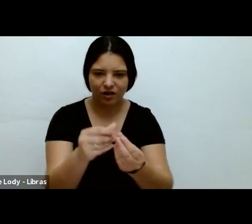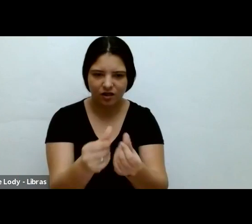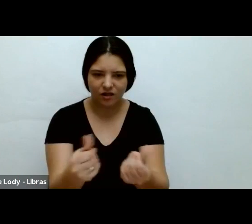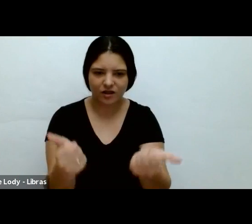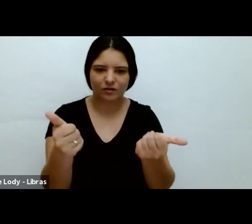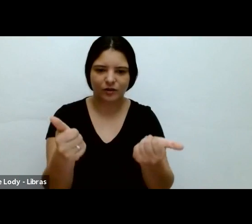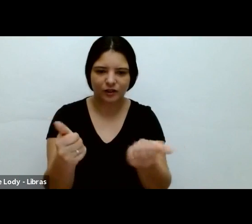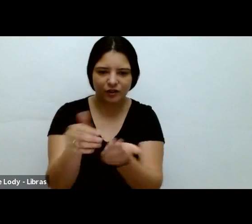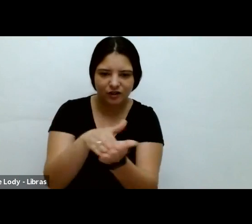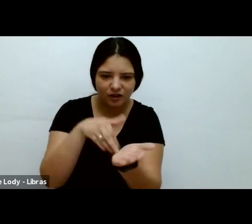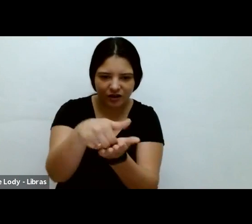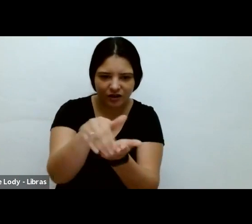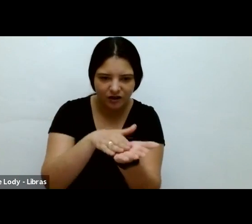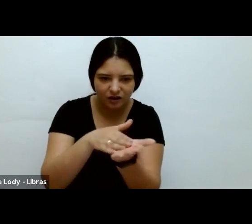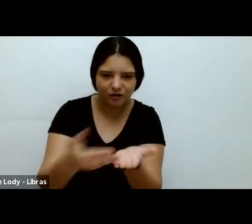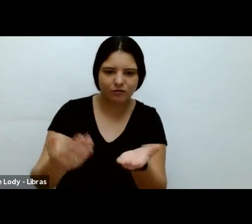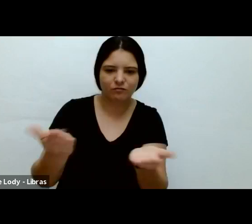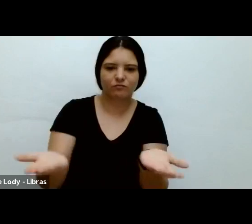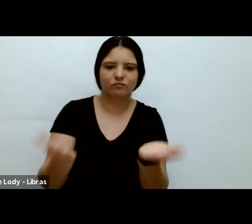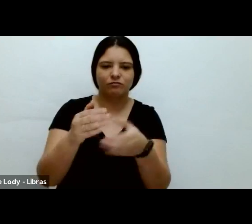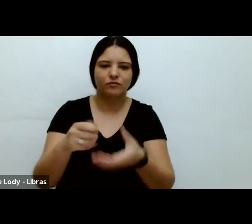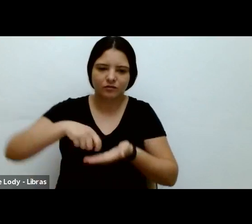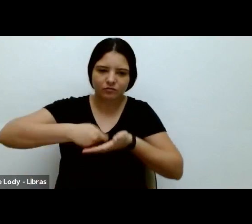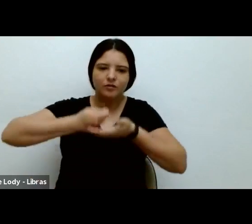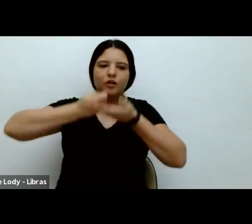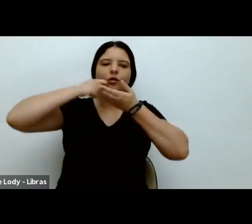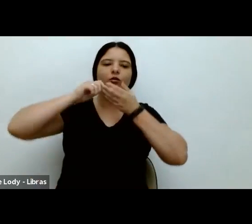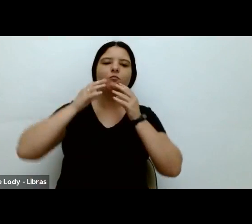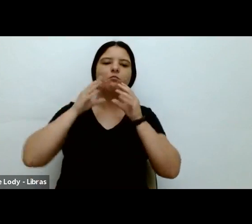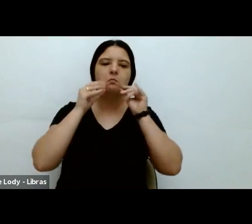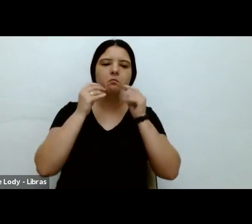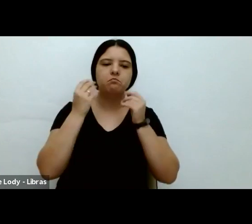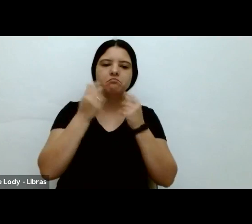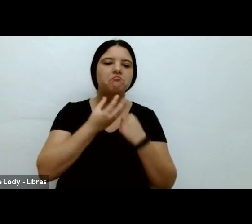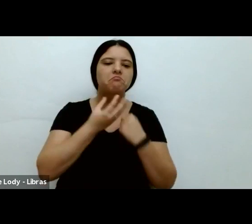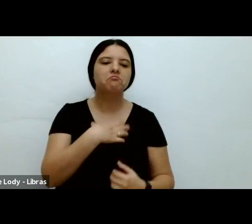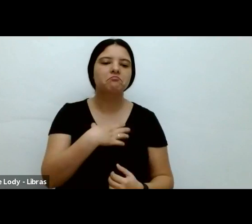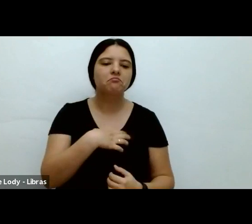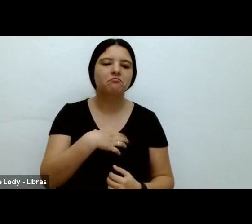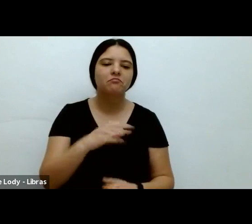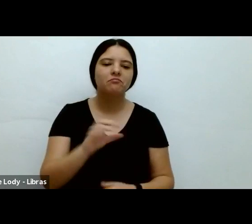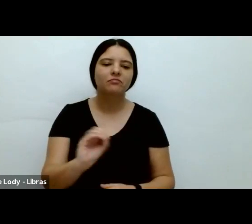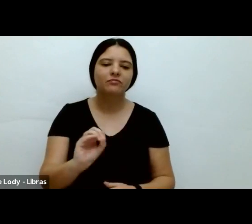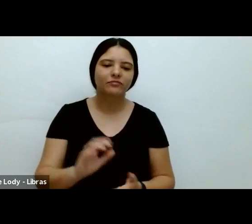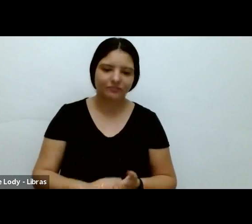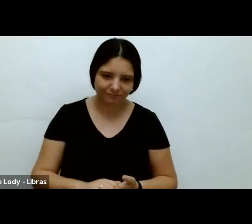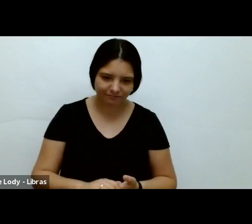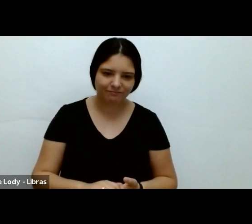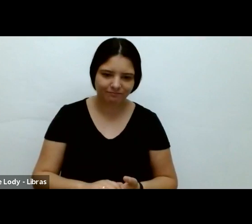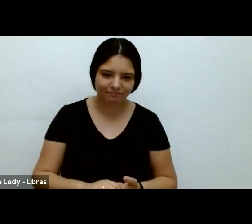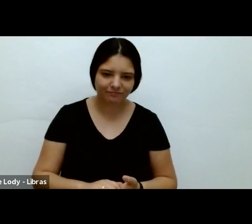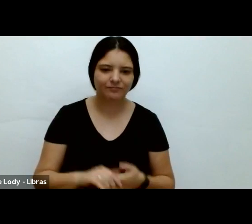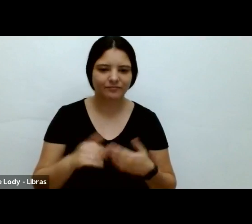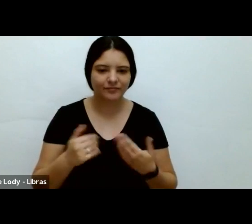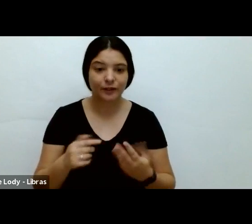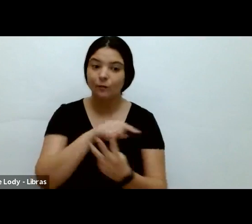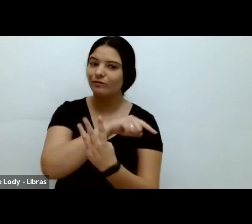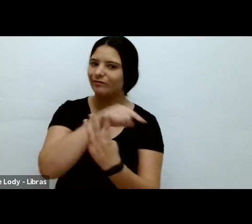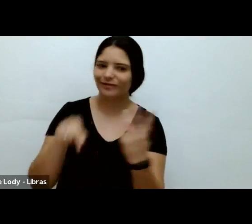I took up three. I took up three key. partners here partners here.